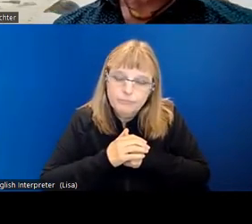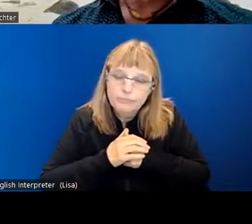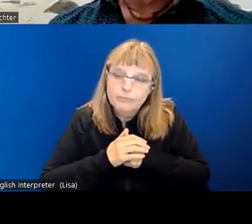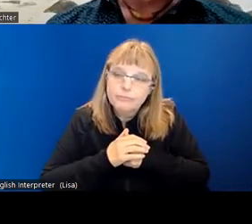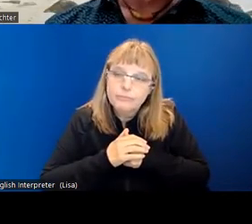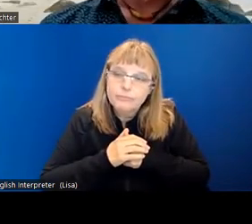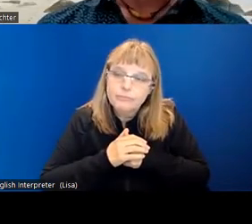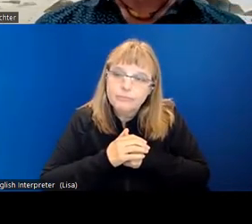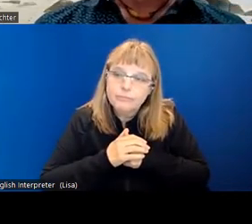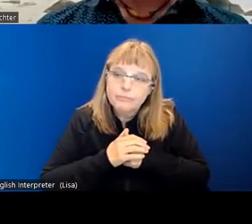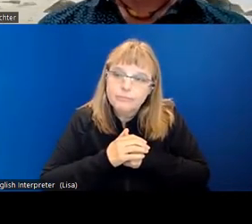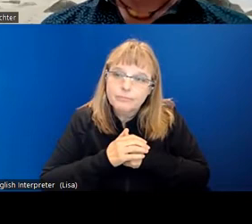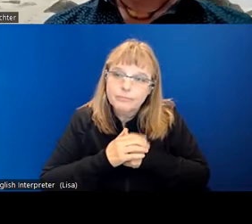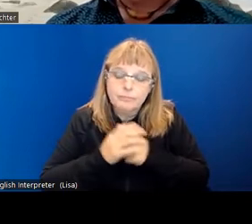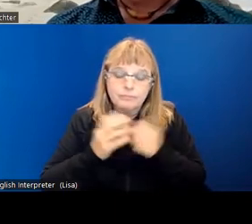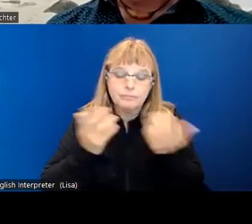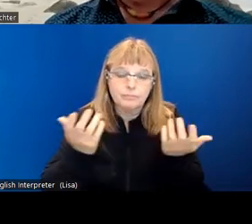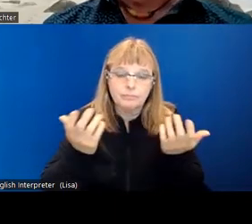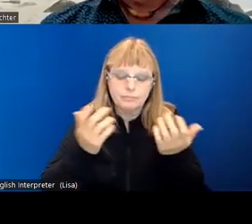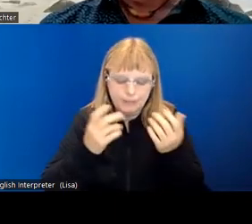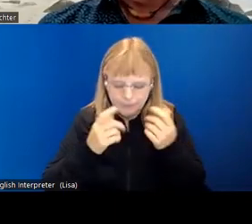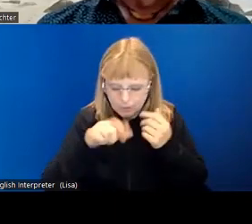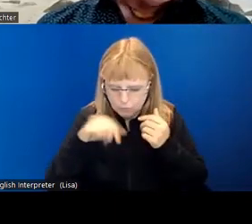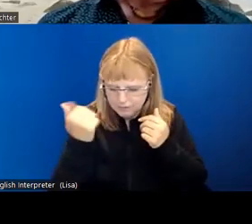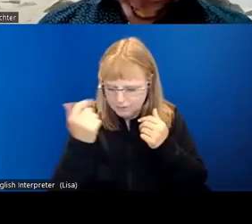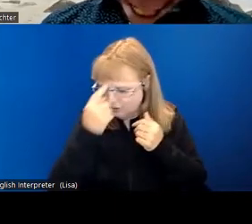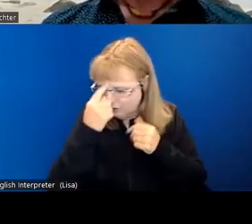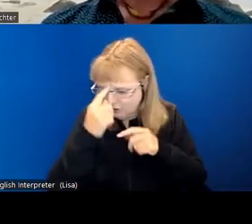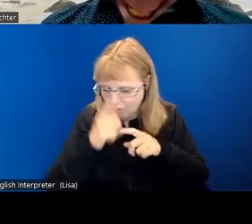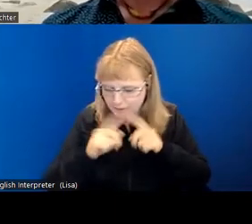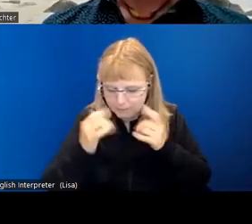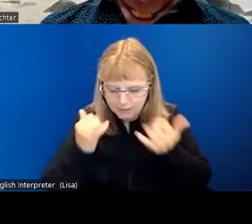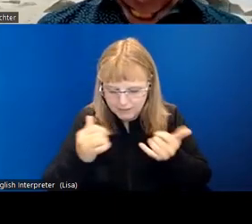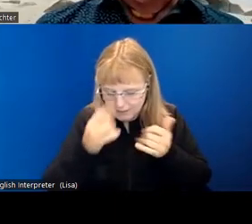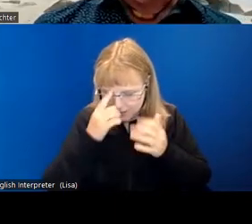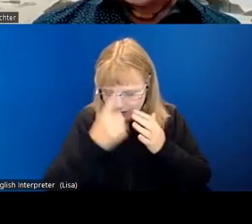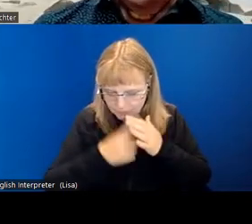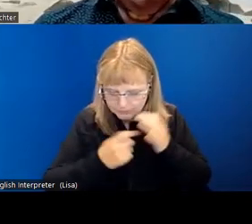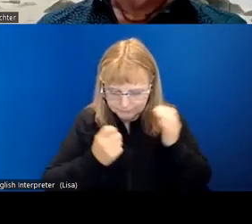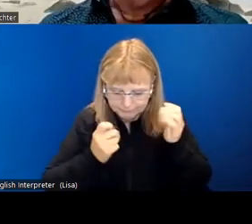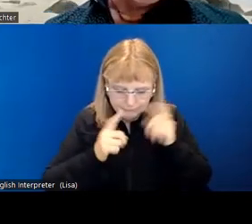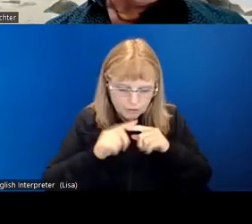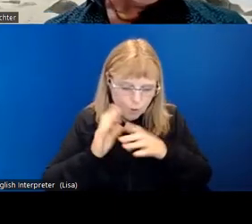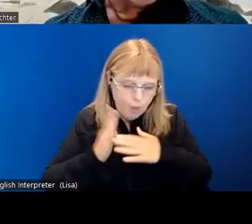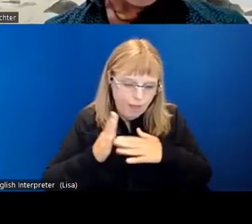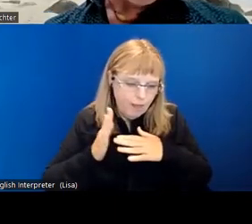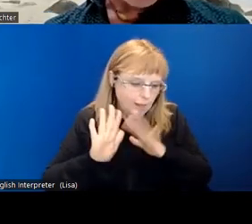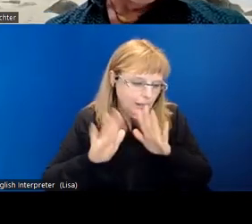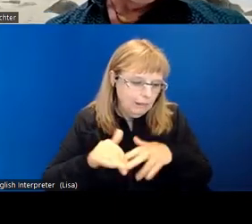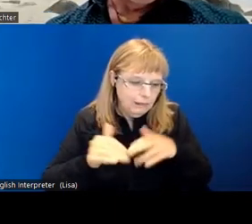And I sort of feel like there's some other thought that I don't remember now, but I will stop there and maybe we'll come back to me.